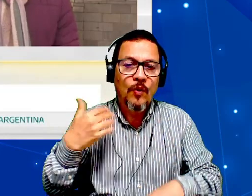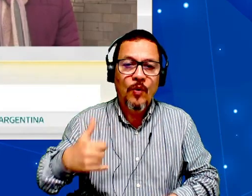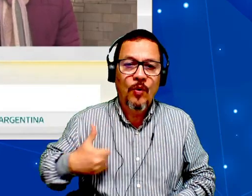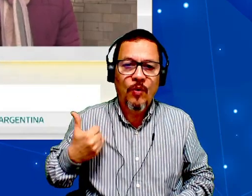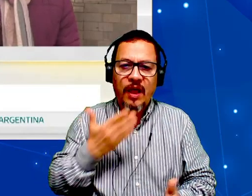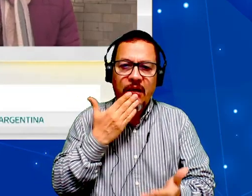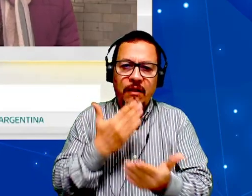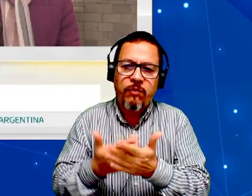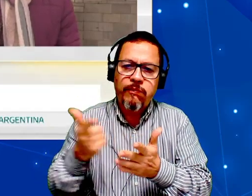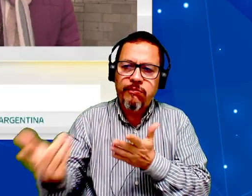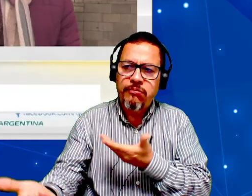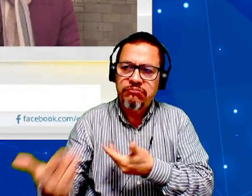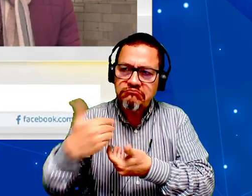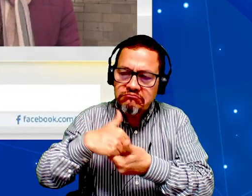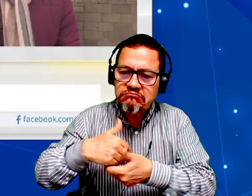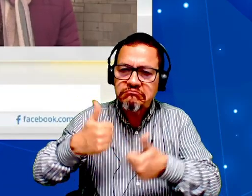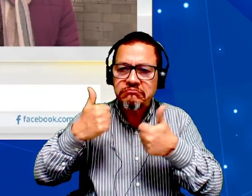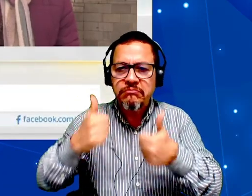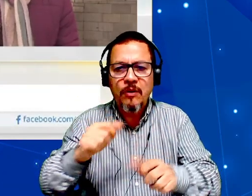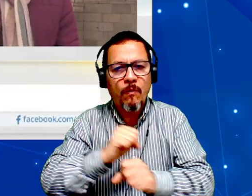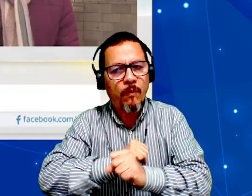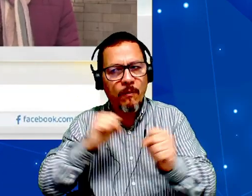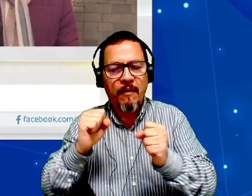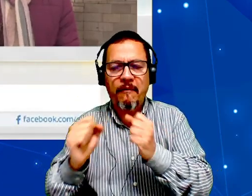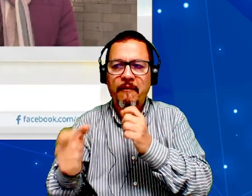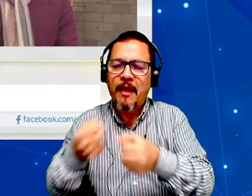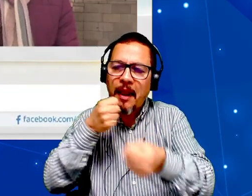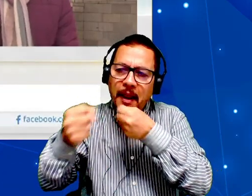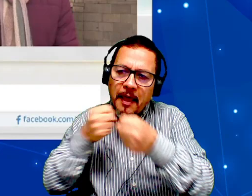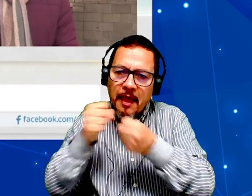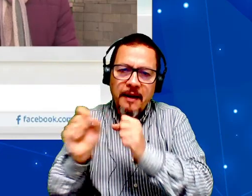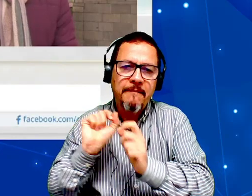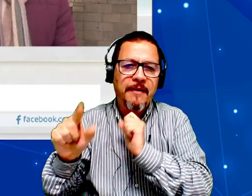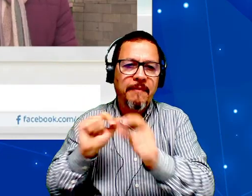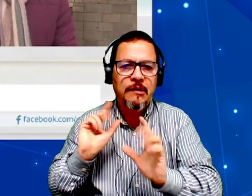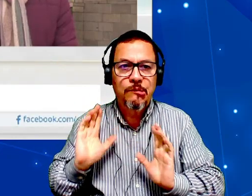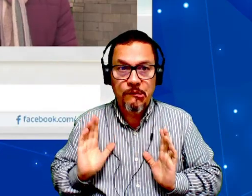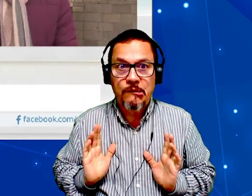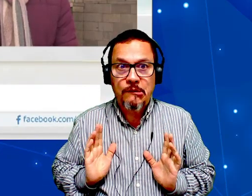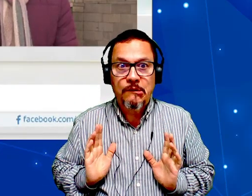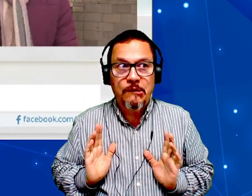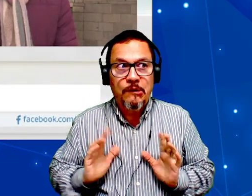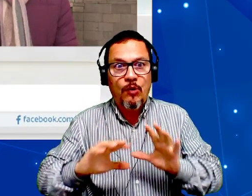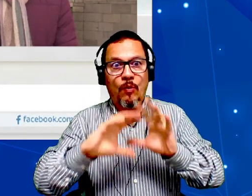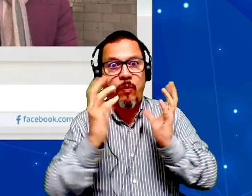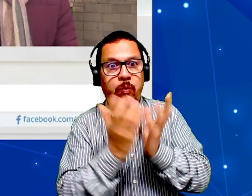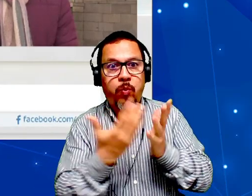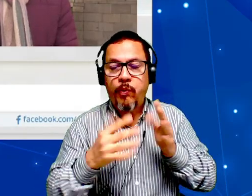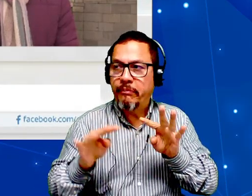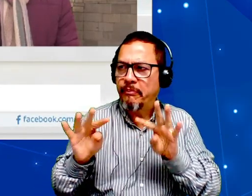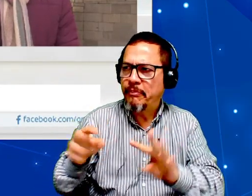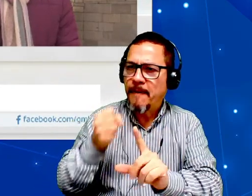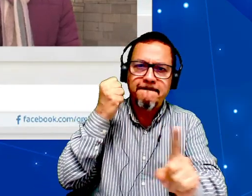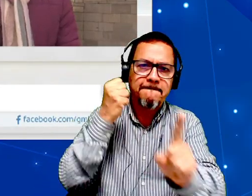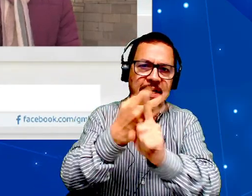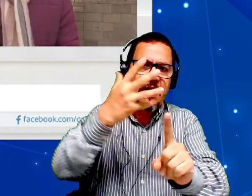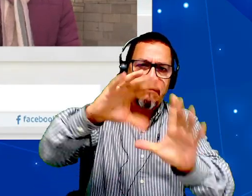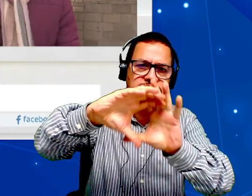very much for joining us this morning. Not everyone will agree with your actions, but no one can argue that they haven't had a huge impact. And I'd imagine that plenty